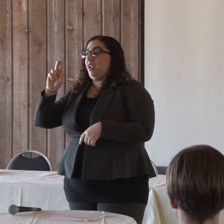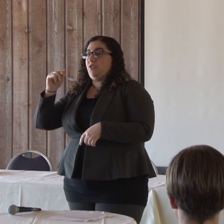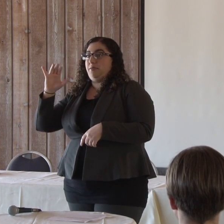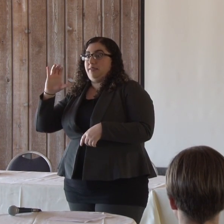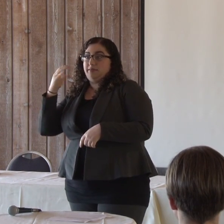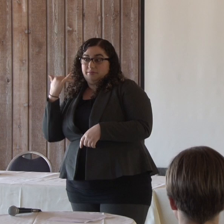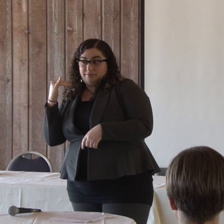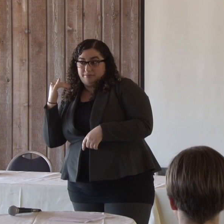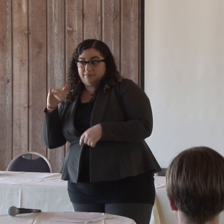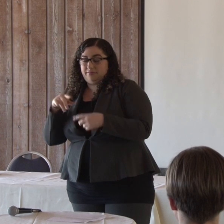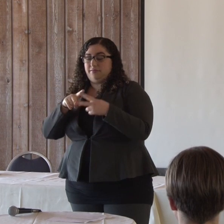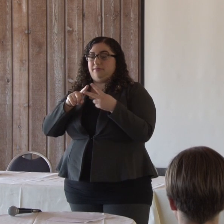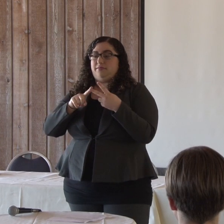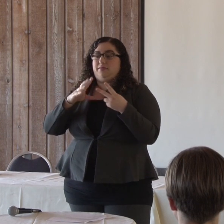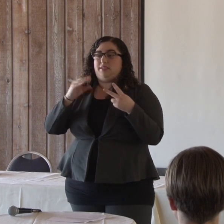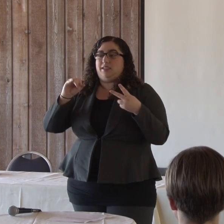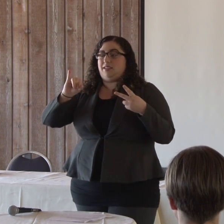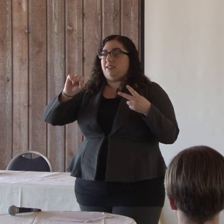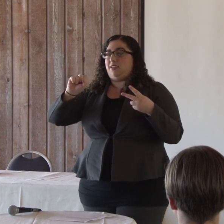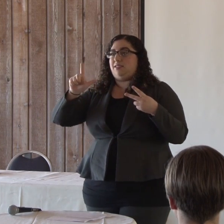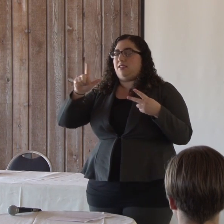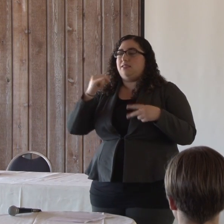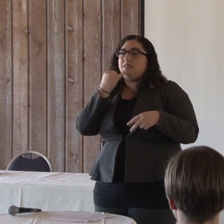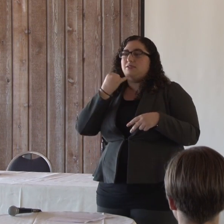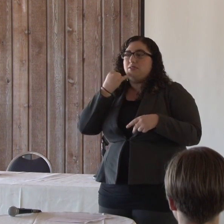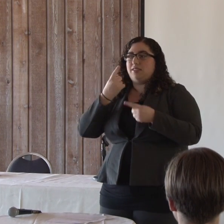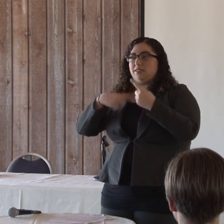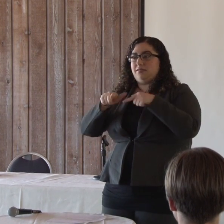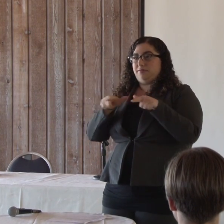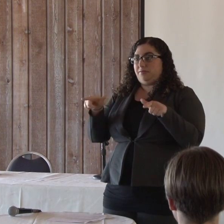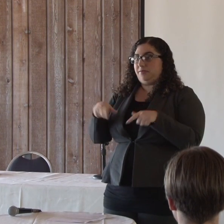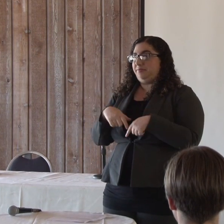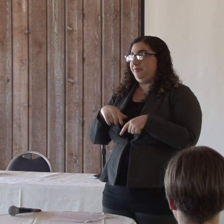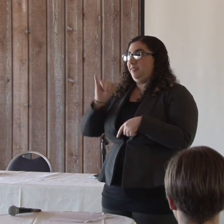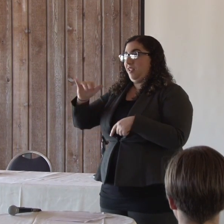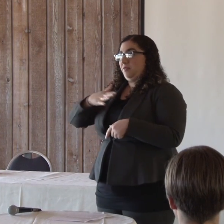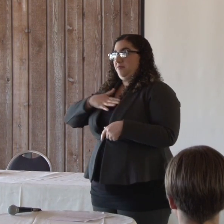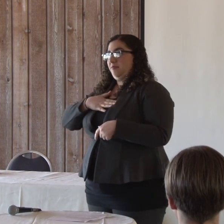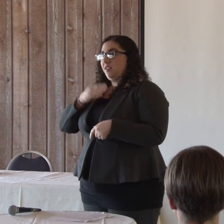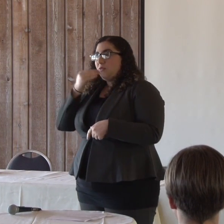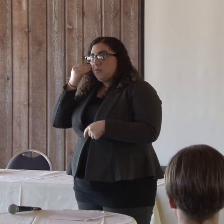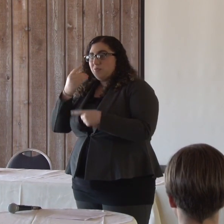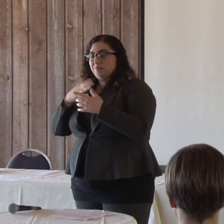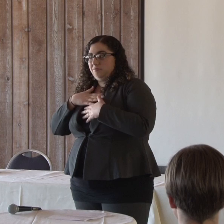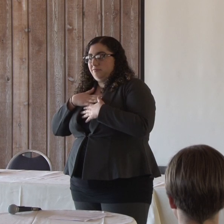America as so different from Palestine. I now Arabic